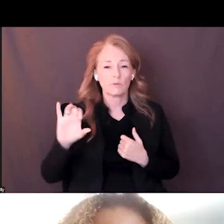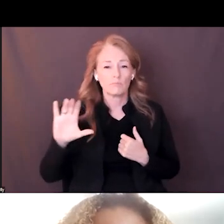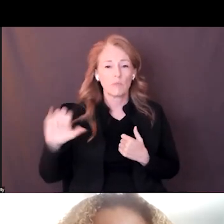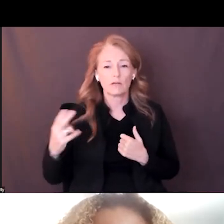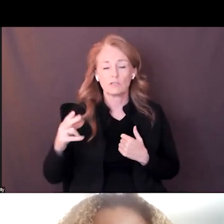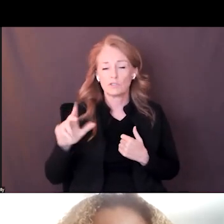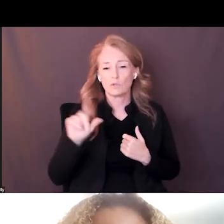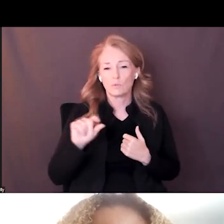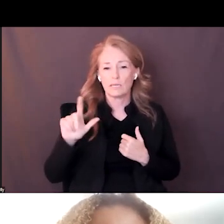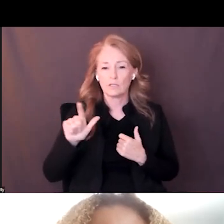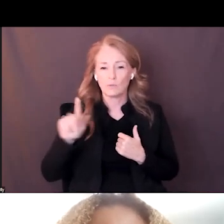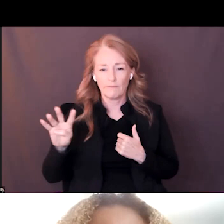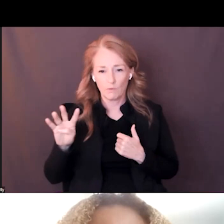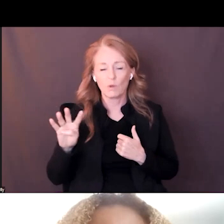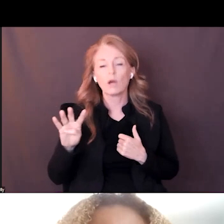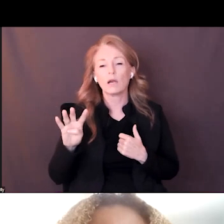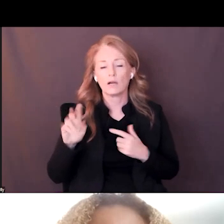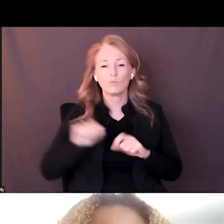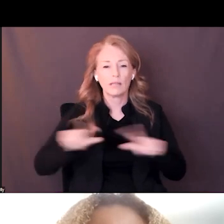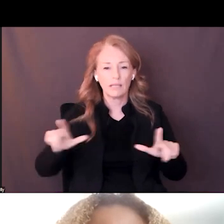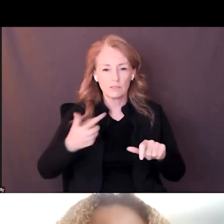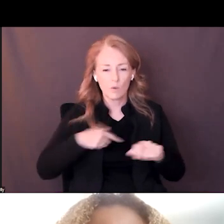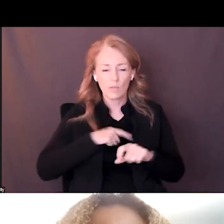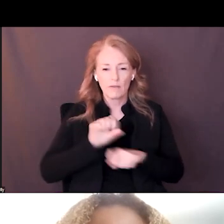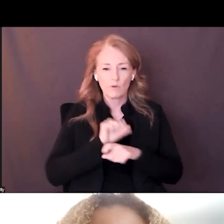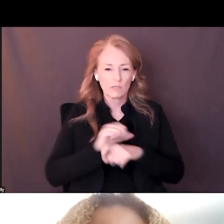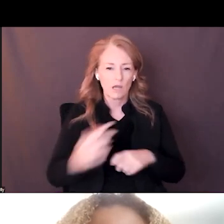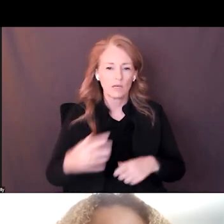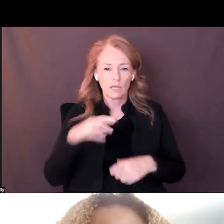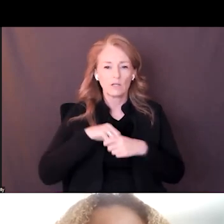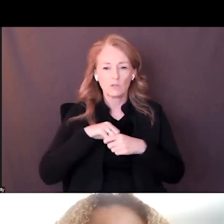WE HAVE WORKED ON THE INCLUSION OF A GOAL SPECIFIC TO CRISIS